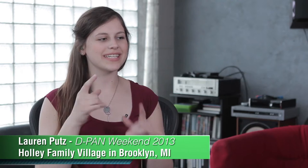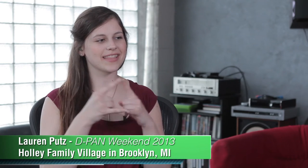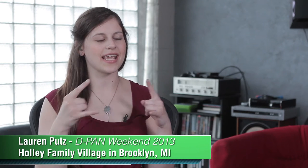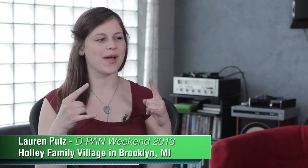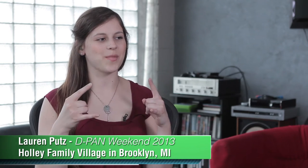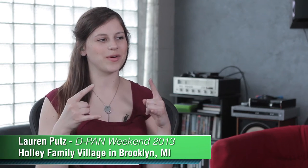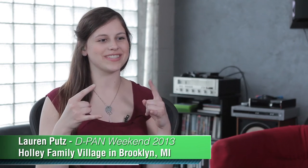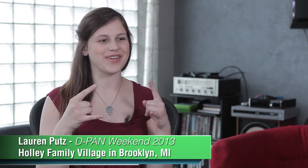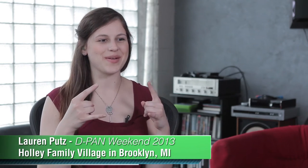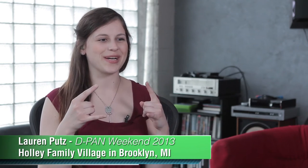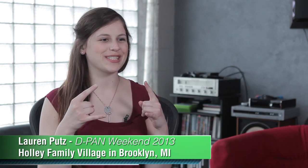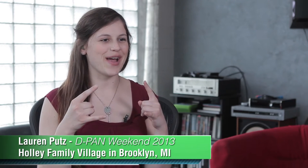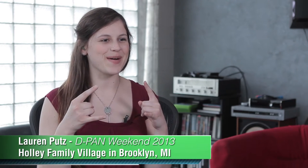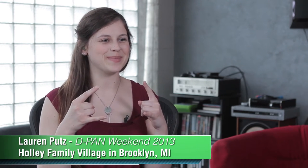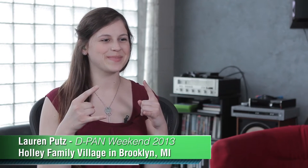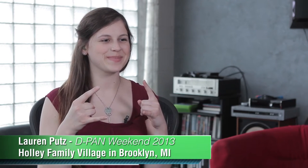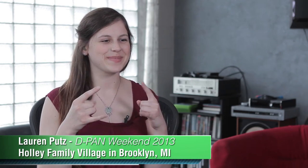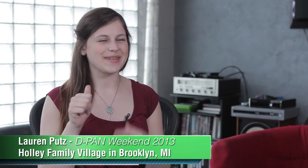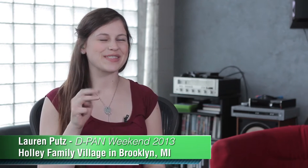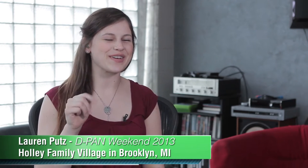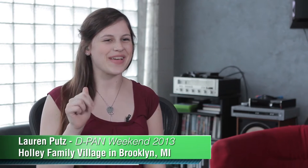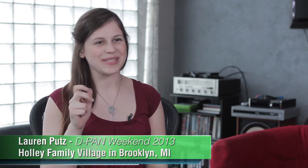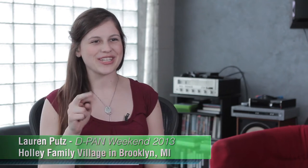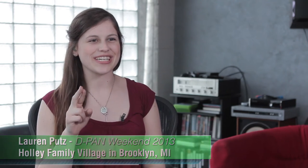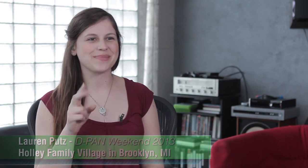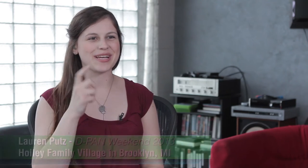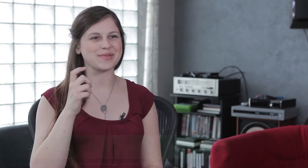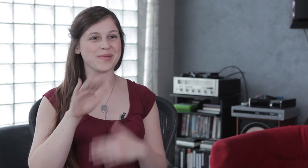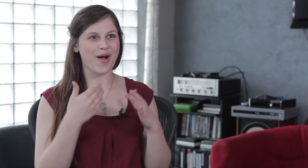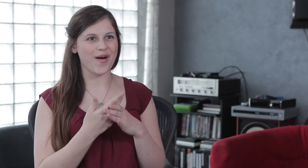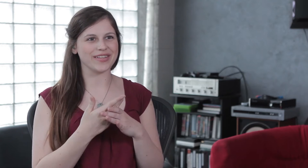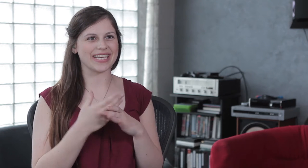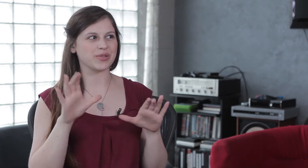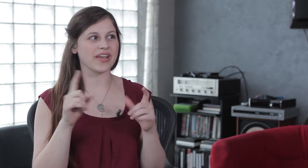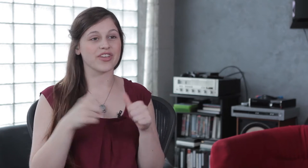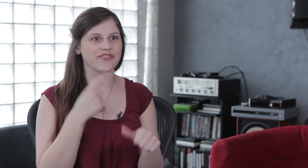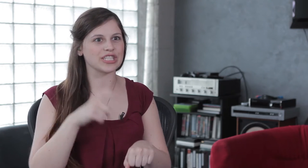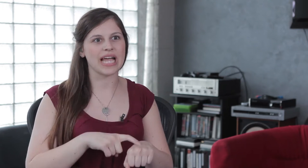What we did at the camp was very much amateurish because we were all doing this for the first time.